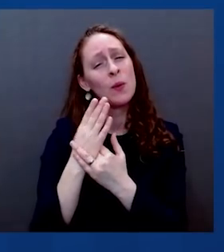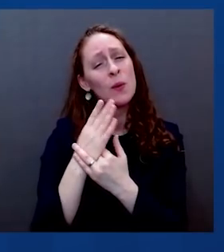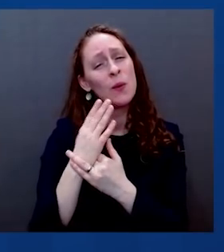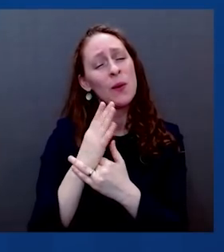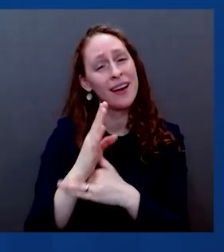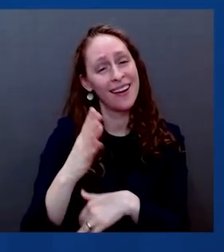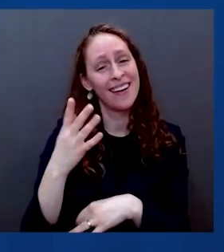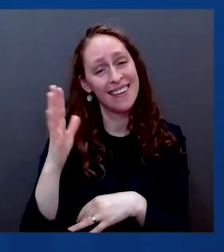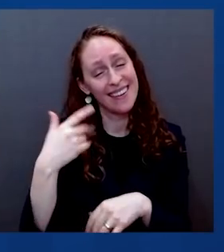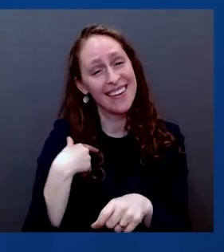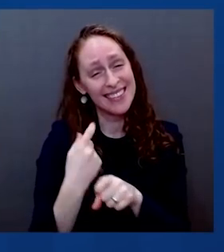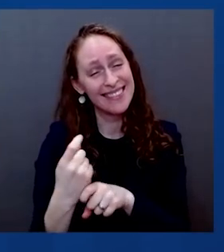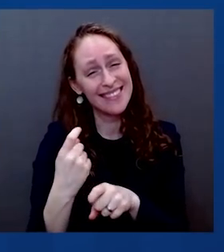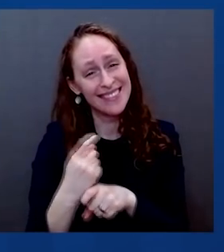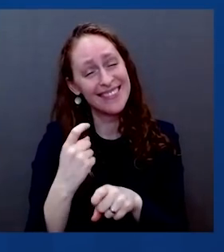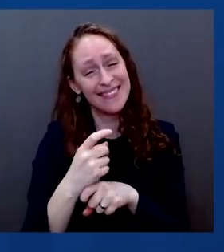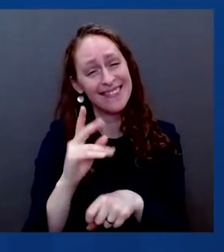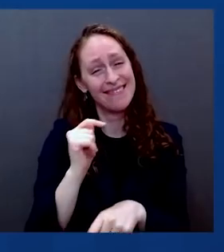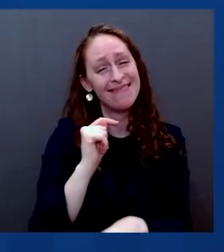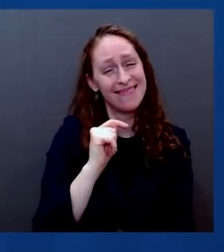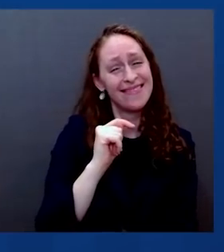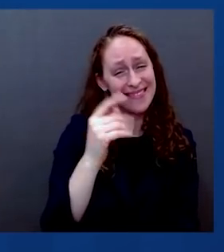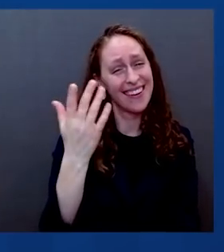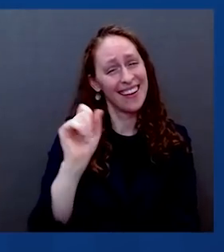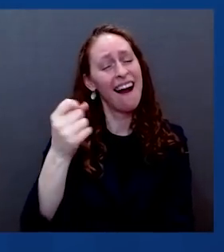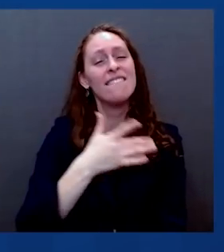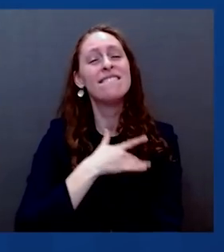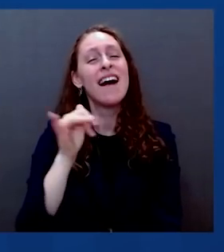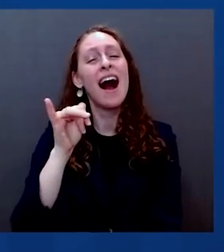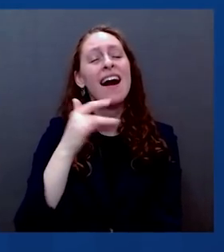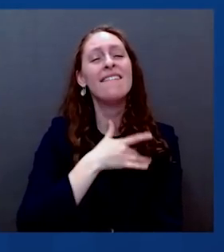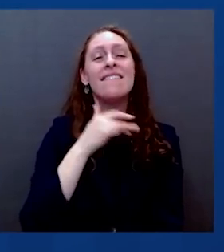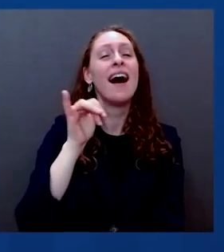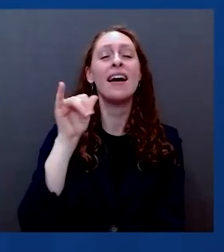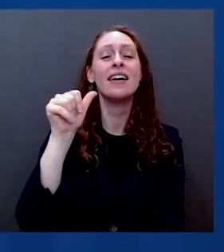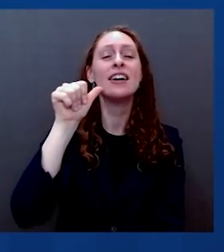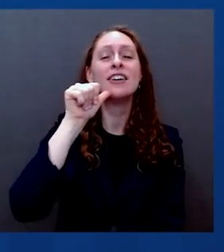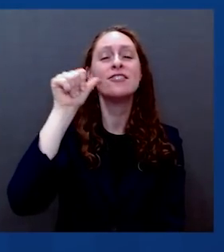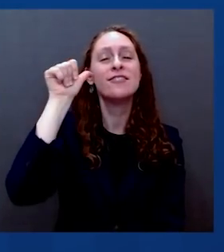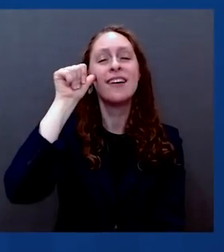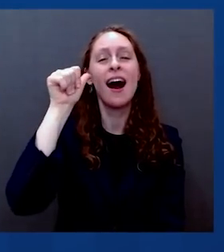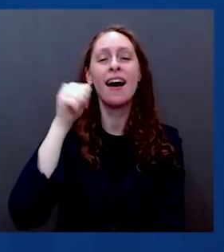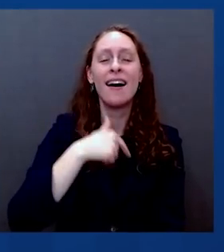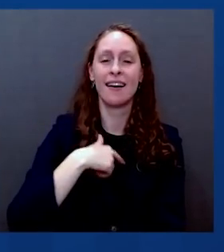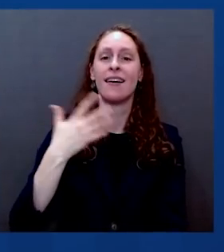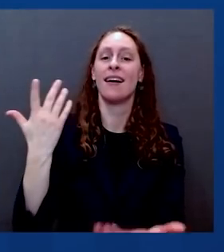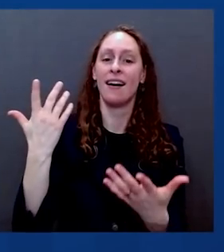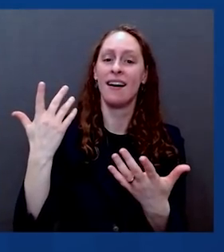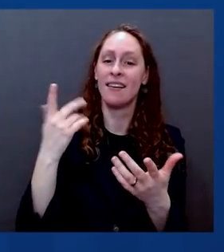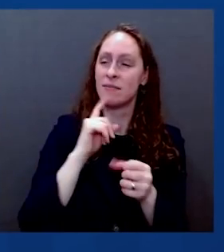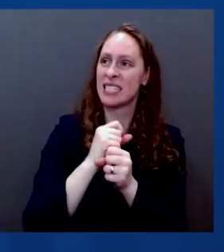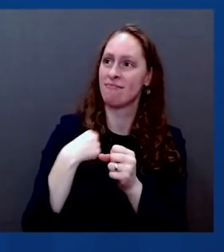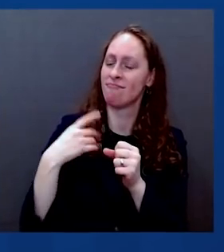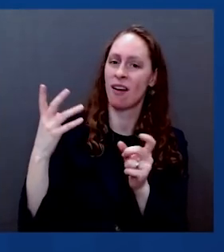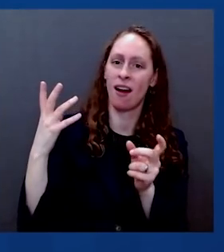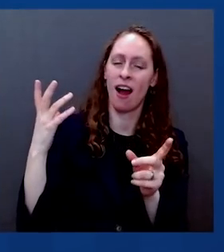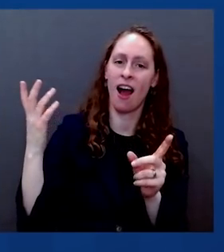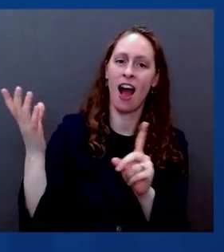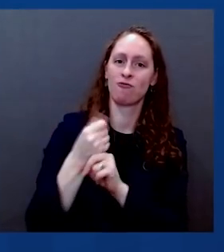Anyway -- . But their struggles here -- they were the ones that opened my eyes